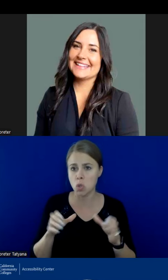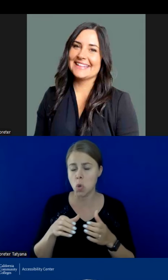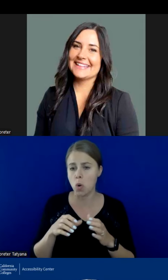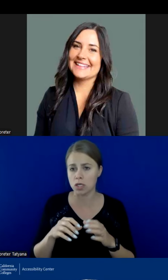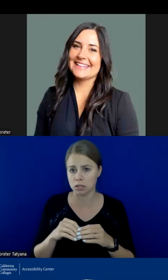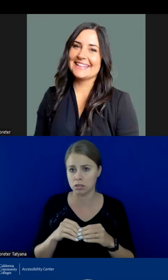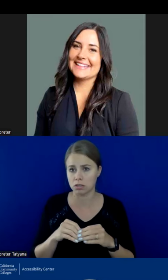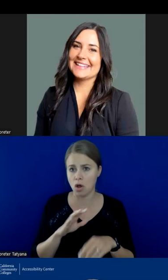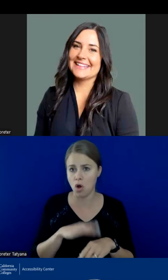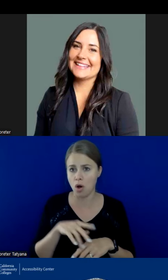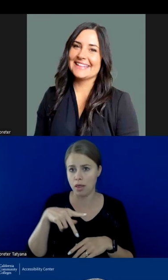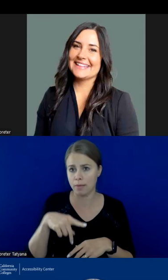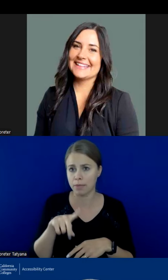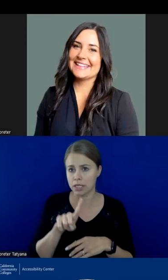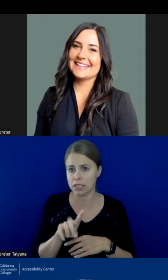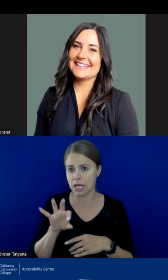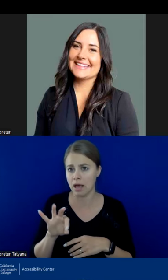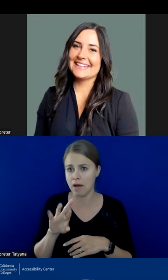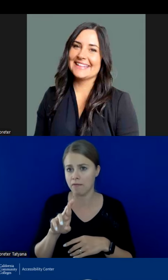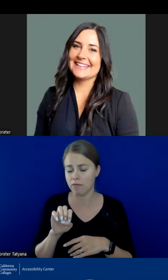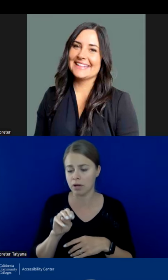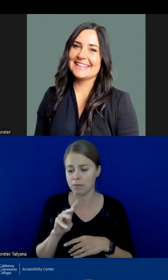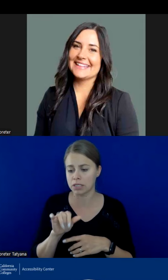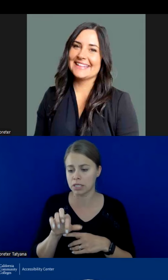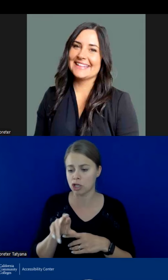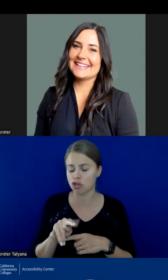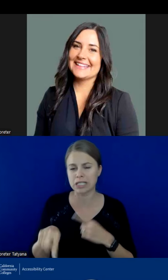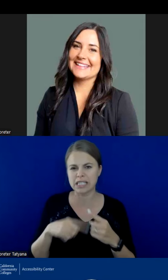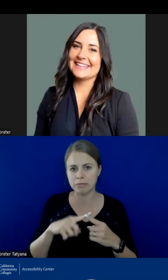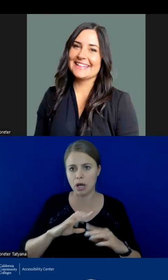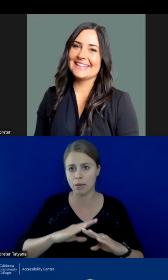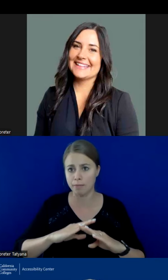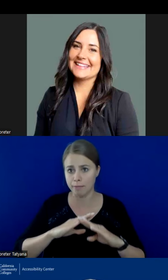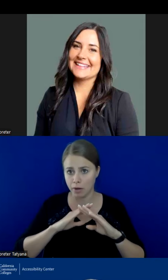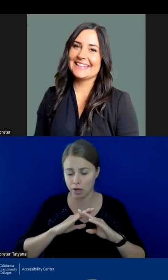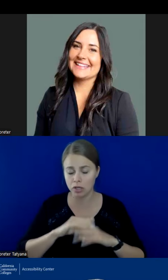on PDF remediation, it's about barriers.